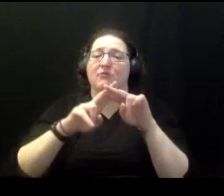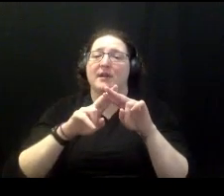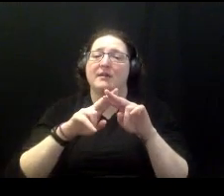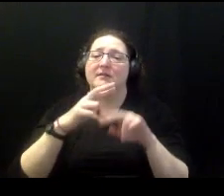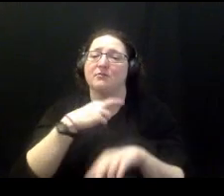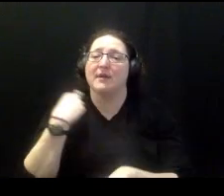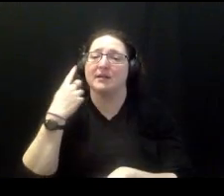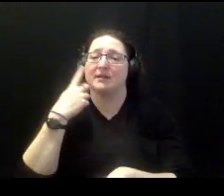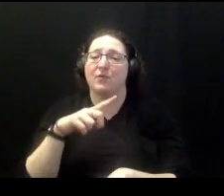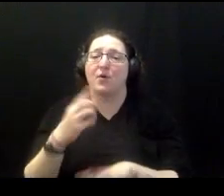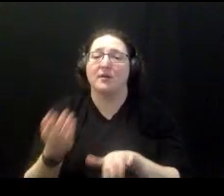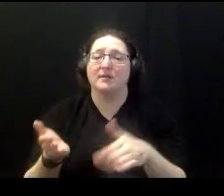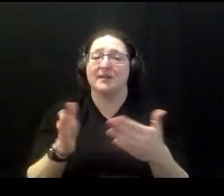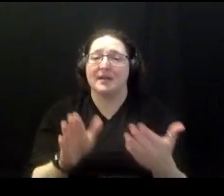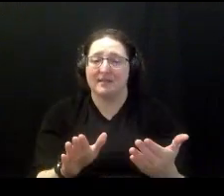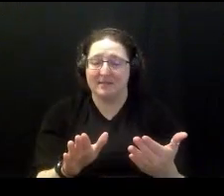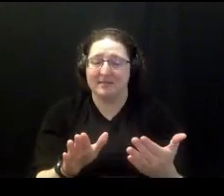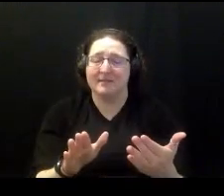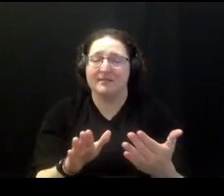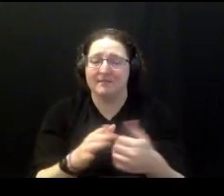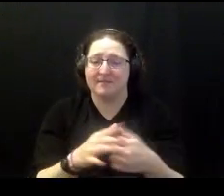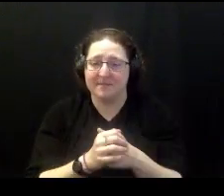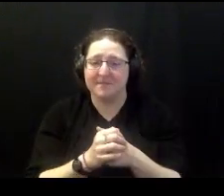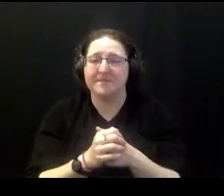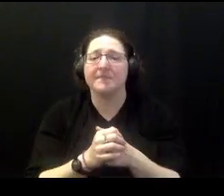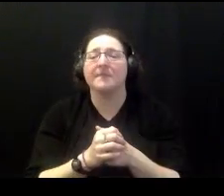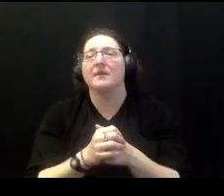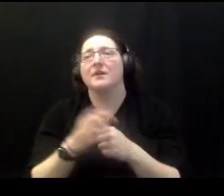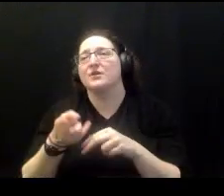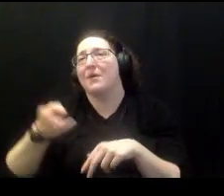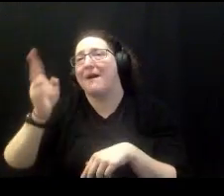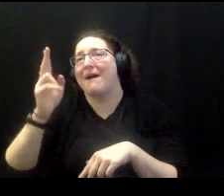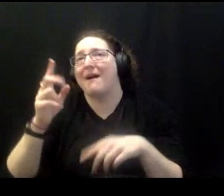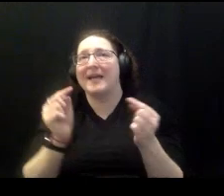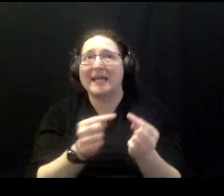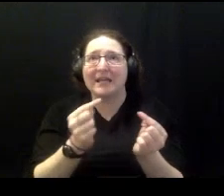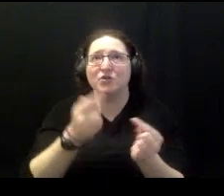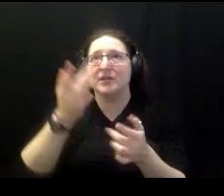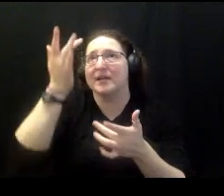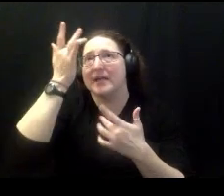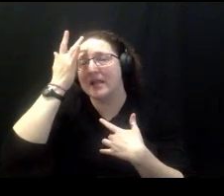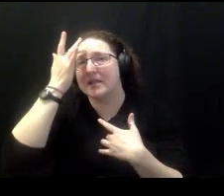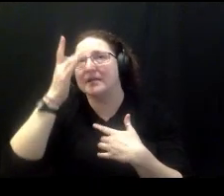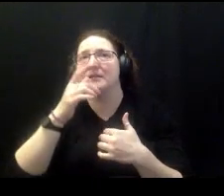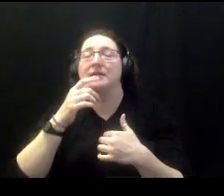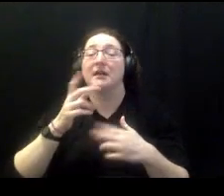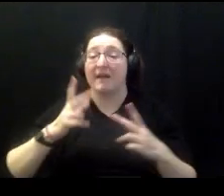mortality--so higher rates of injury, illness (including not only physical illness but also